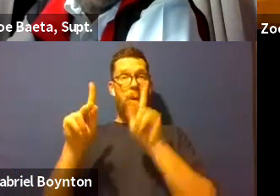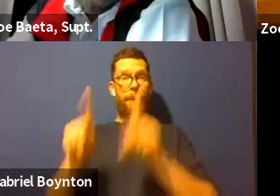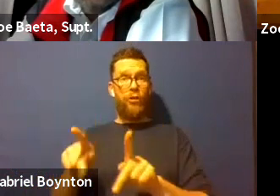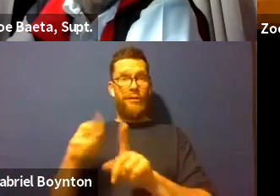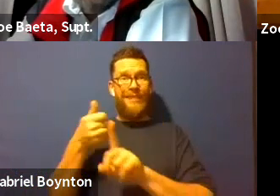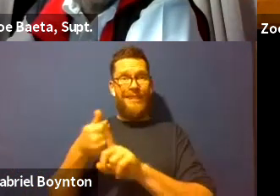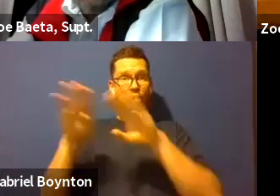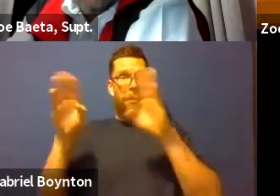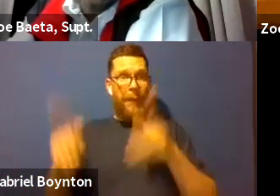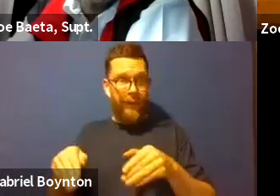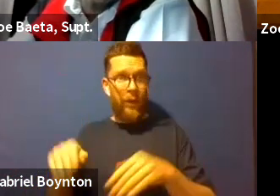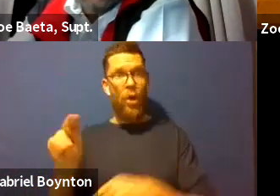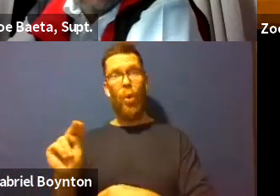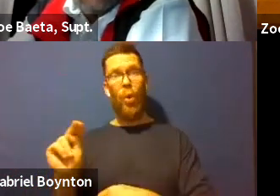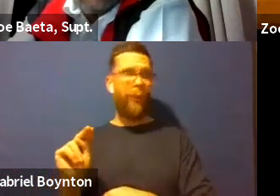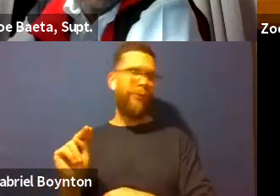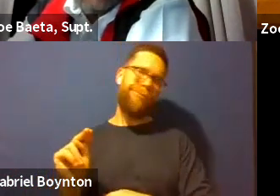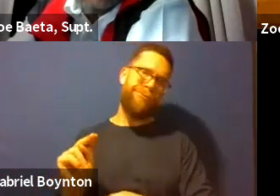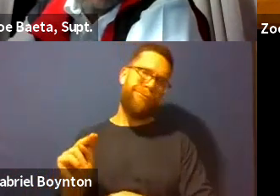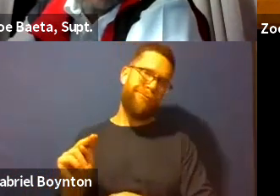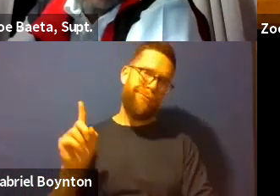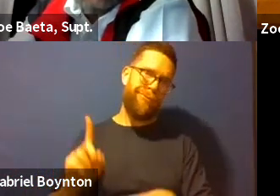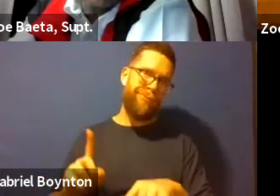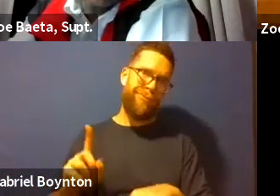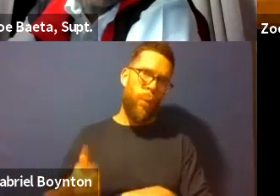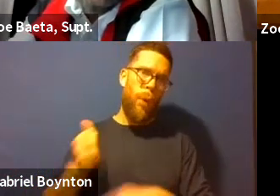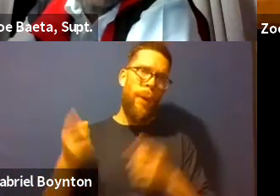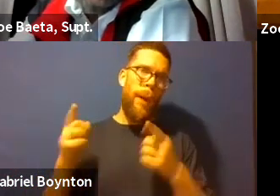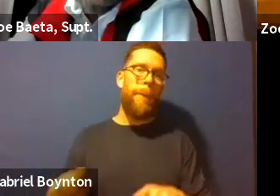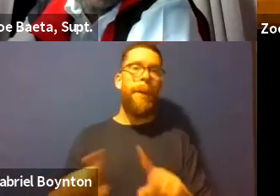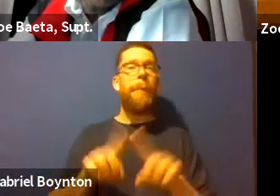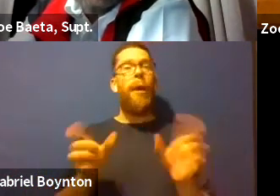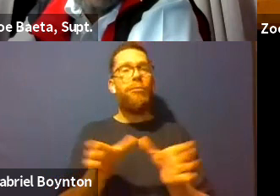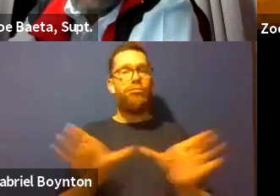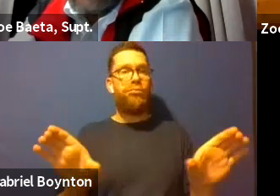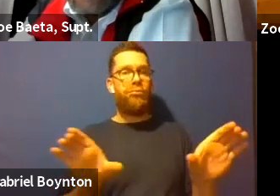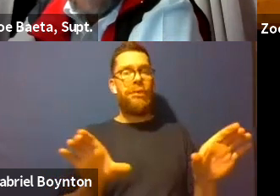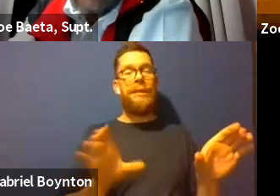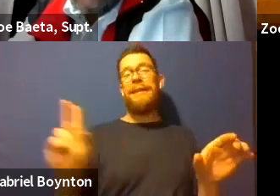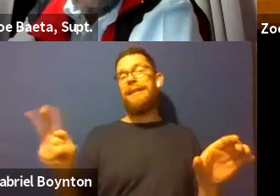Joe Baeta, Supt. : But if we could split the job into a secondary and elementary Joe Baeta, Supt. : We'd be in better shape. Joe Baeta, Supt. : I can't hate